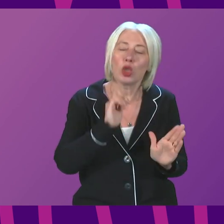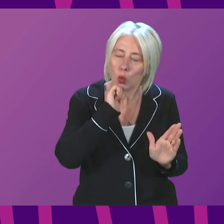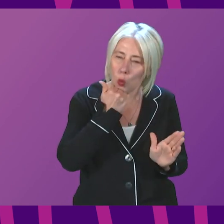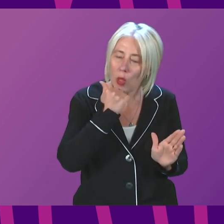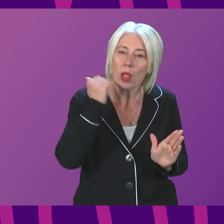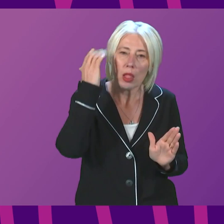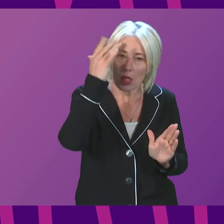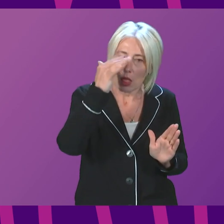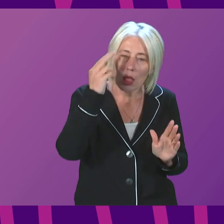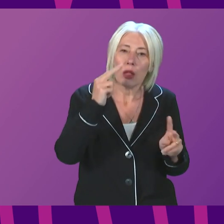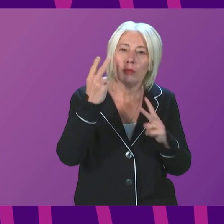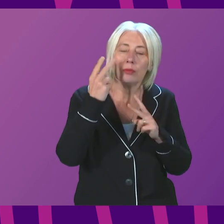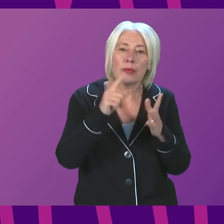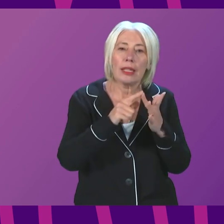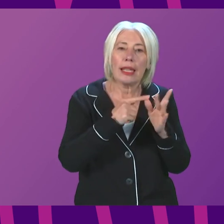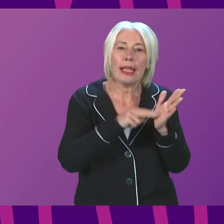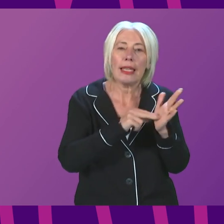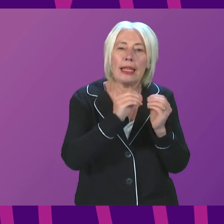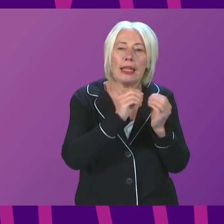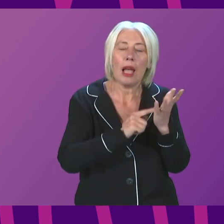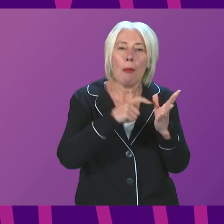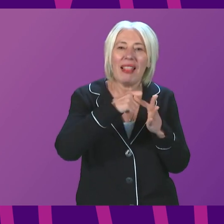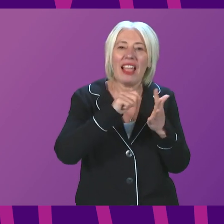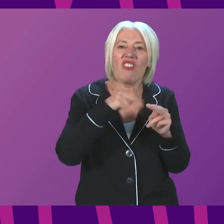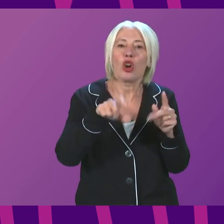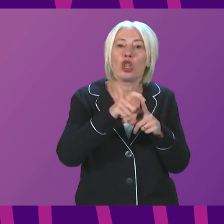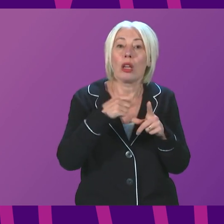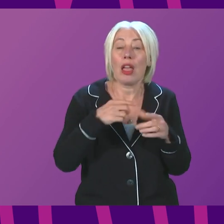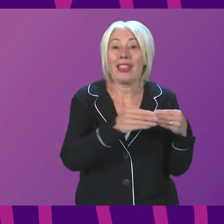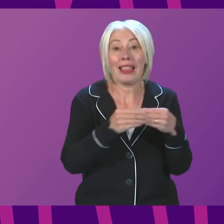Ian Blackford, who is the leader of our group at Westminster, has already confirmed that